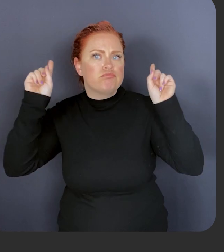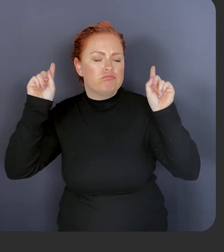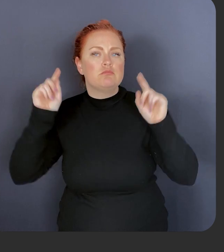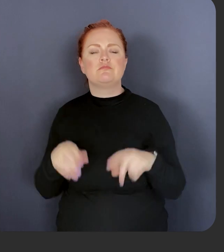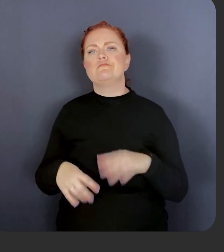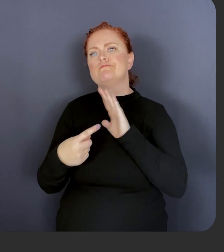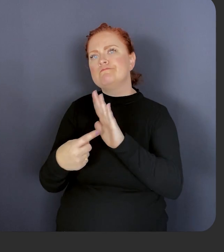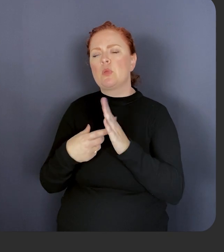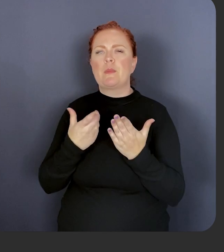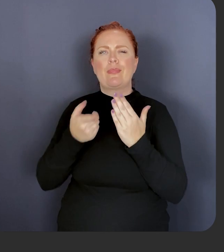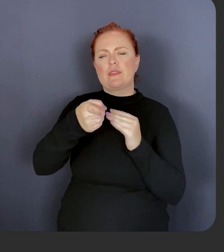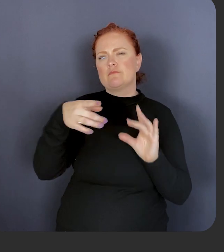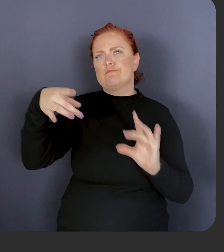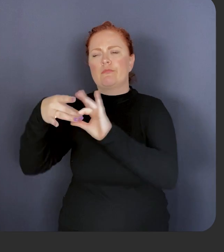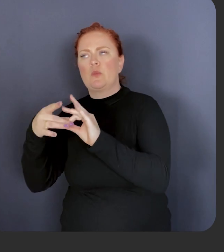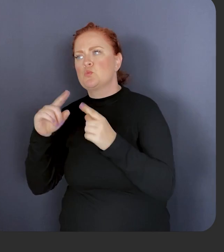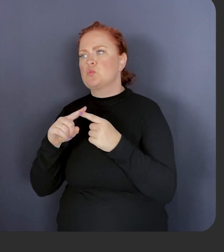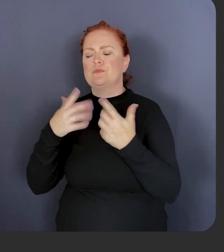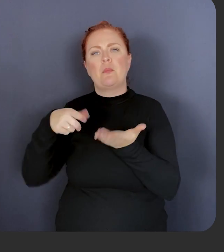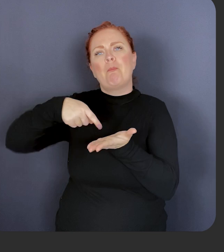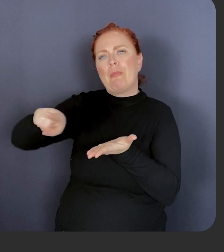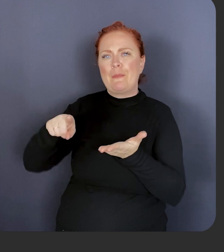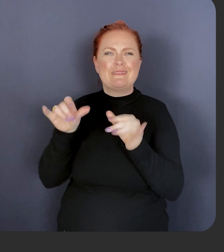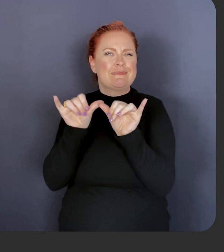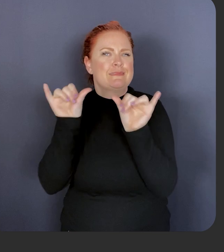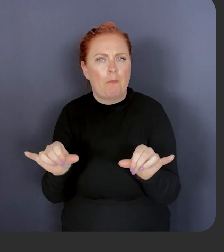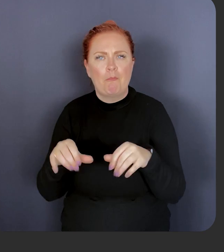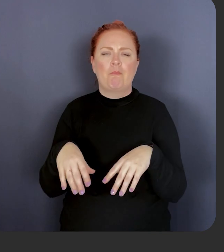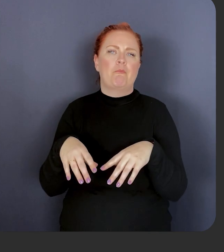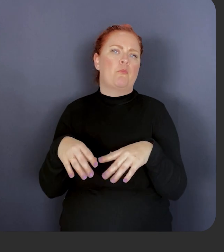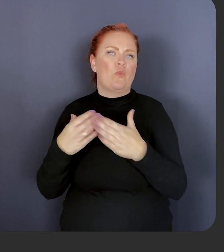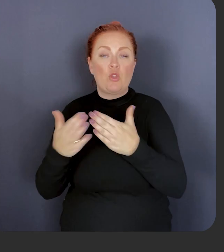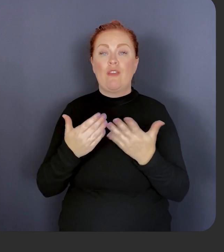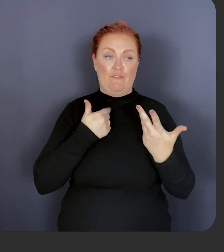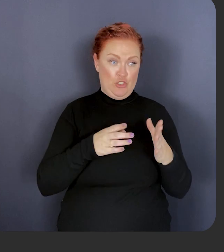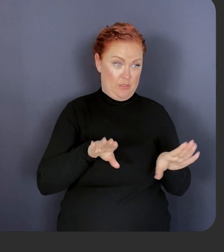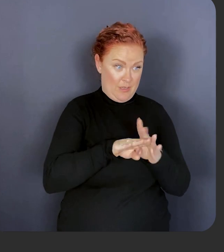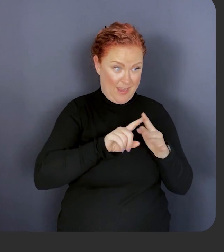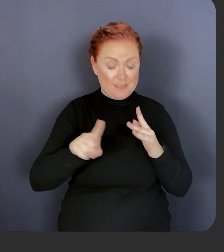Let's say this is hooked up to some sort of payment platform, and you've exited and you've made a payment.